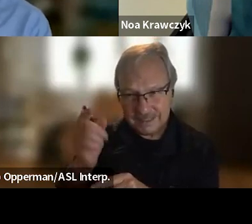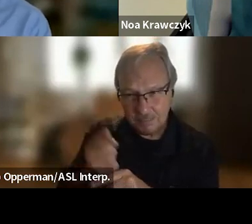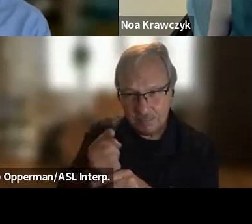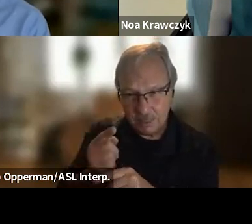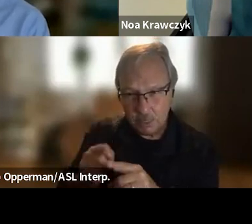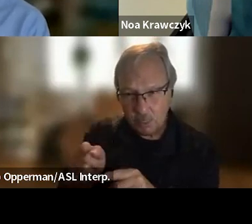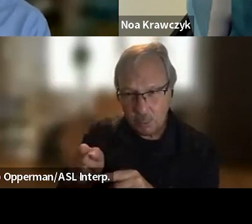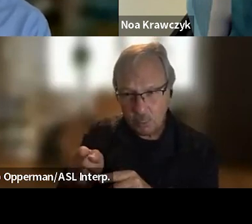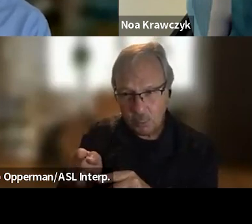Thank you.